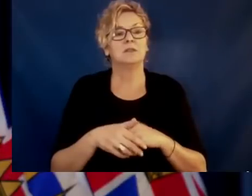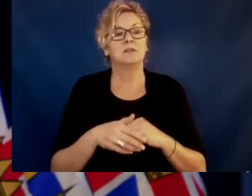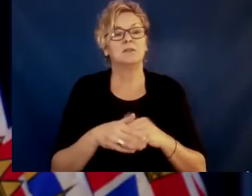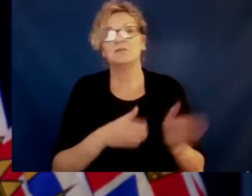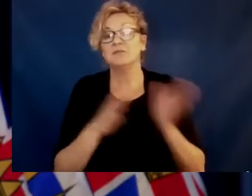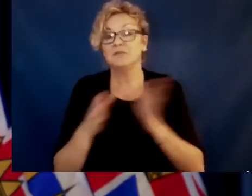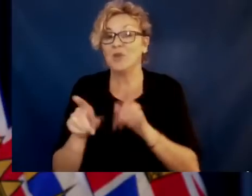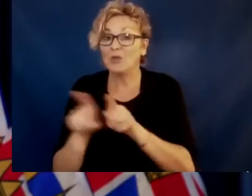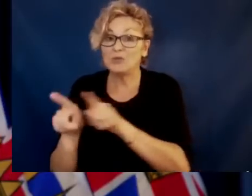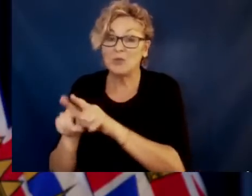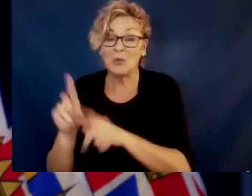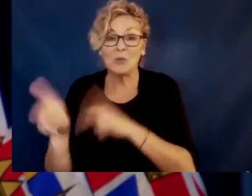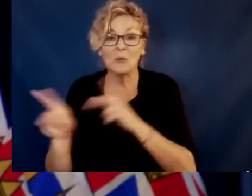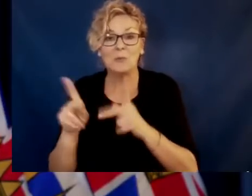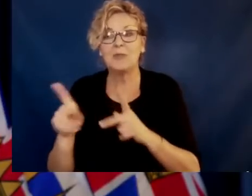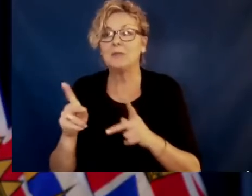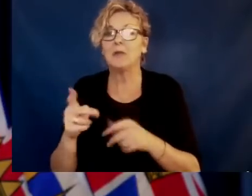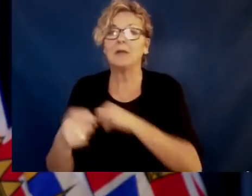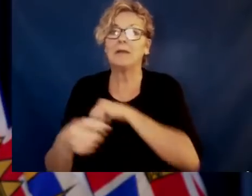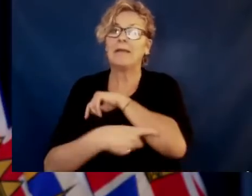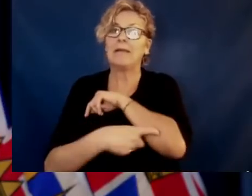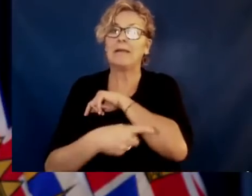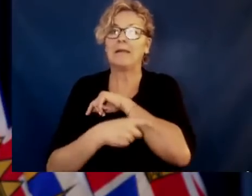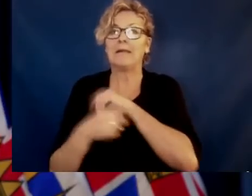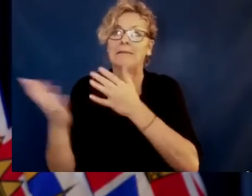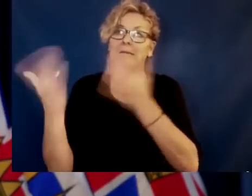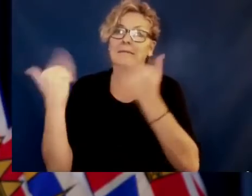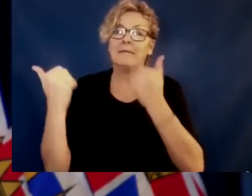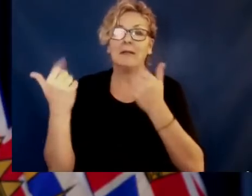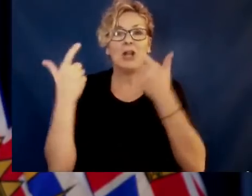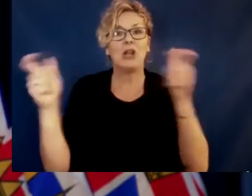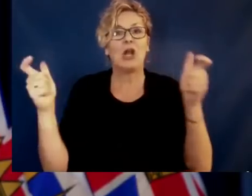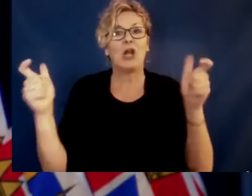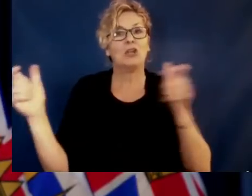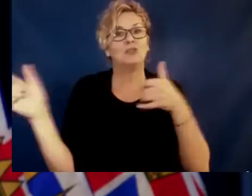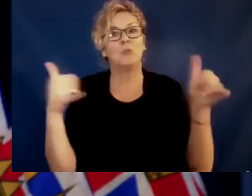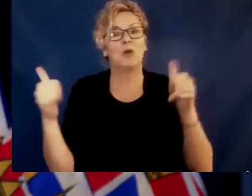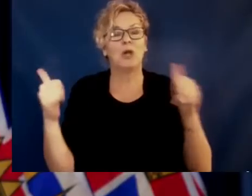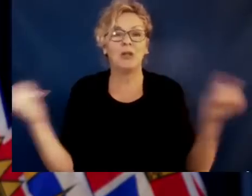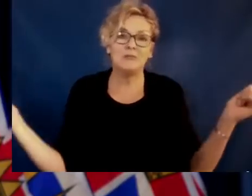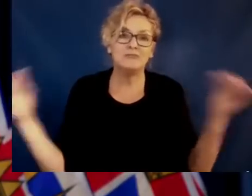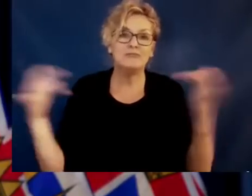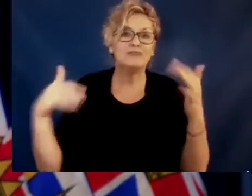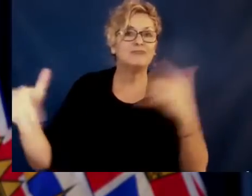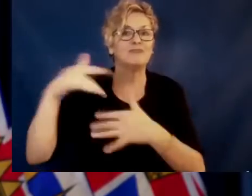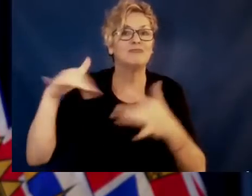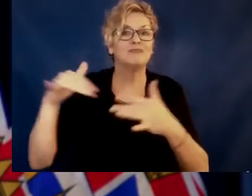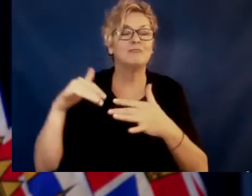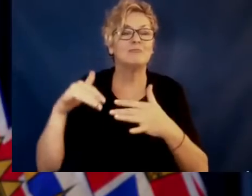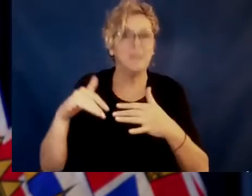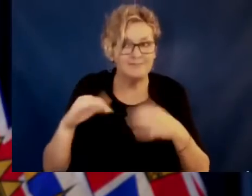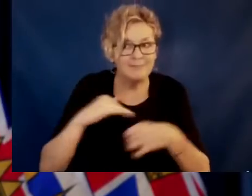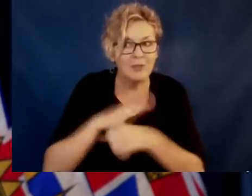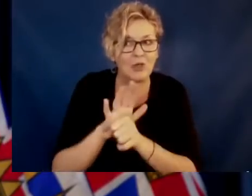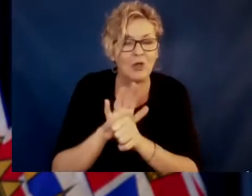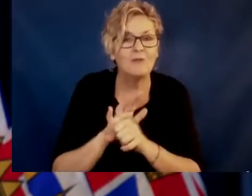wanted to have celebrations with larger numbers of people. And that was leading to transmission to large numbers of people.